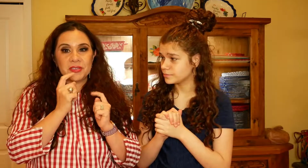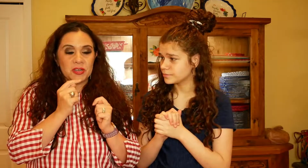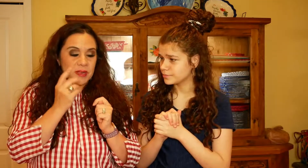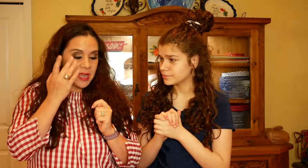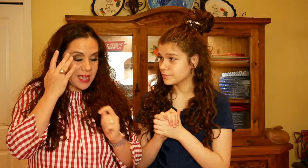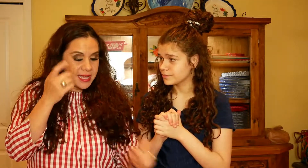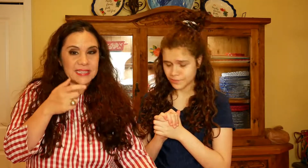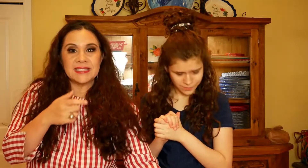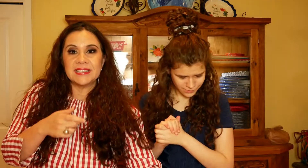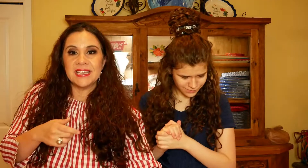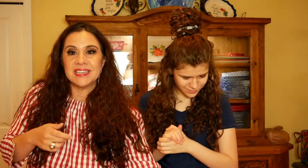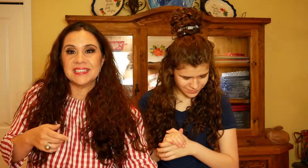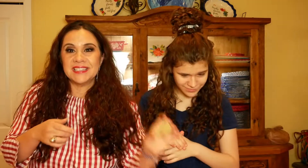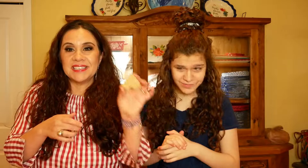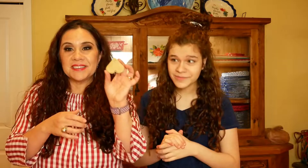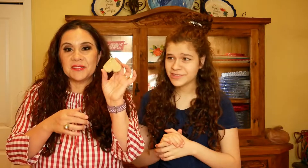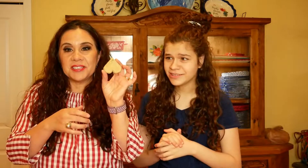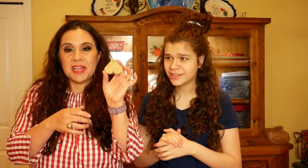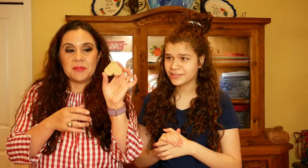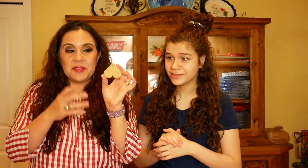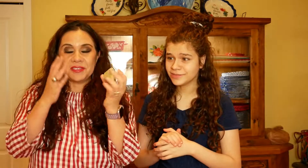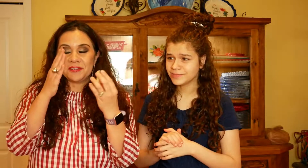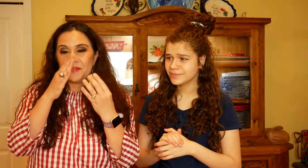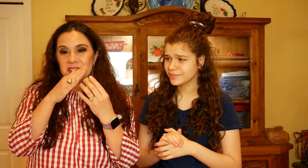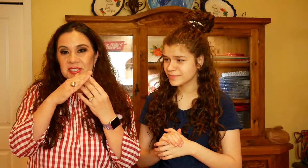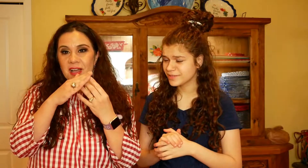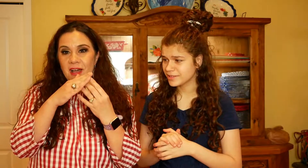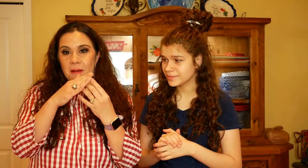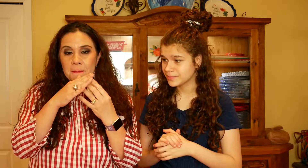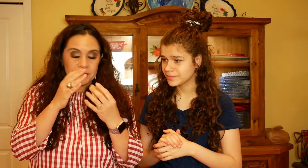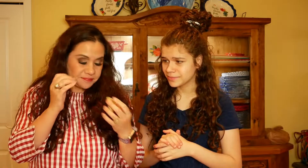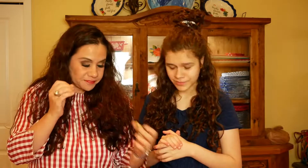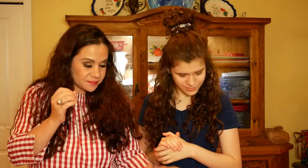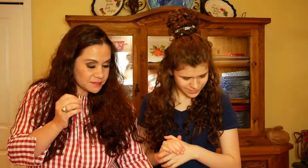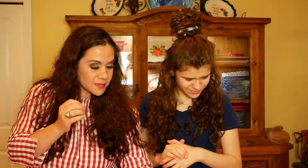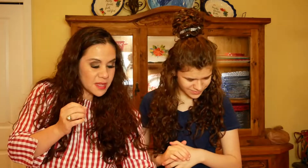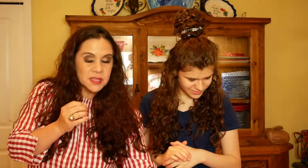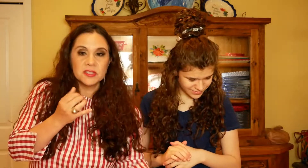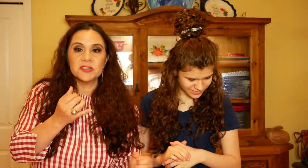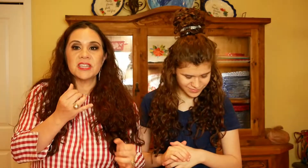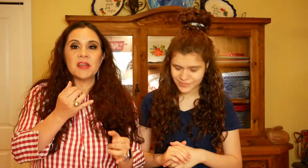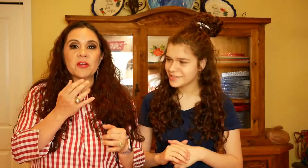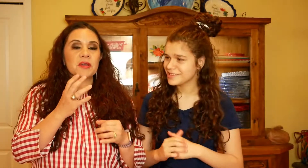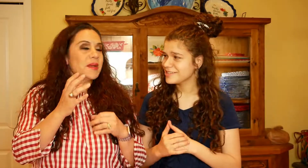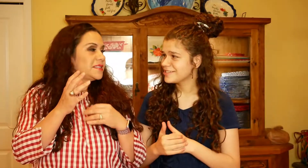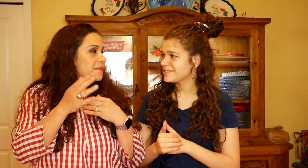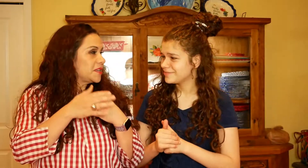treatment he sees these on the table these are for the top so today we're gonna make something